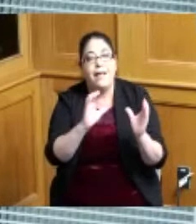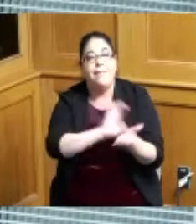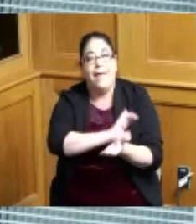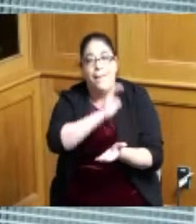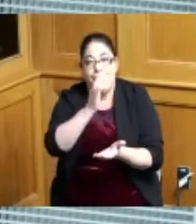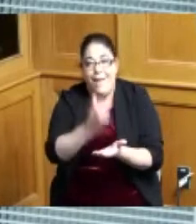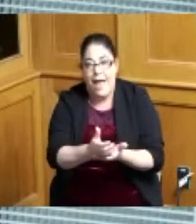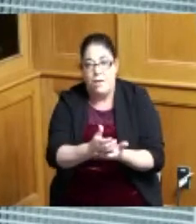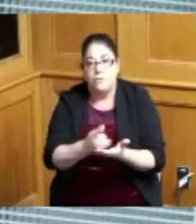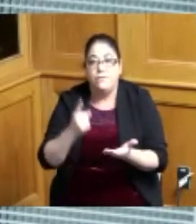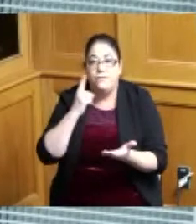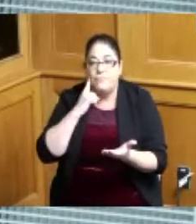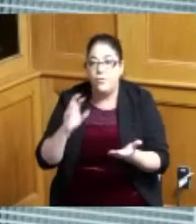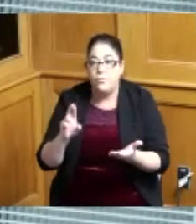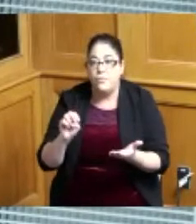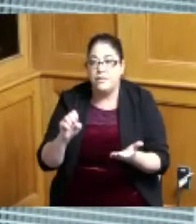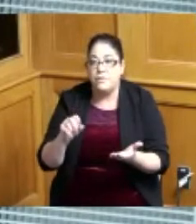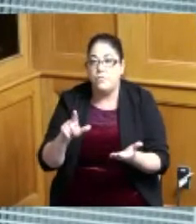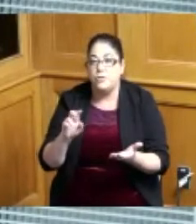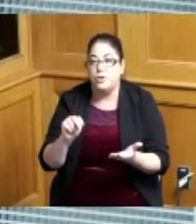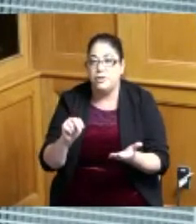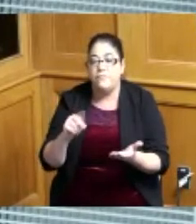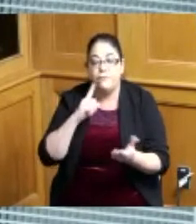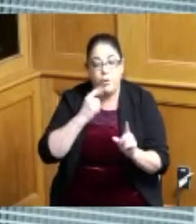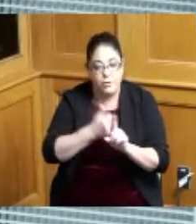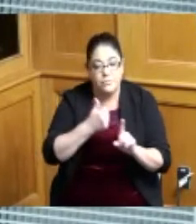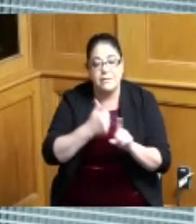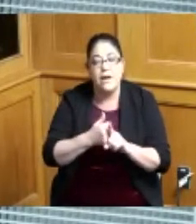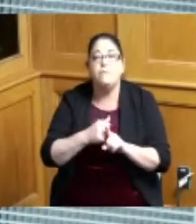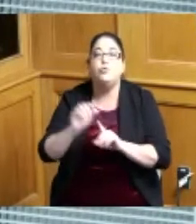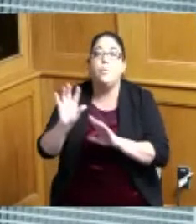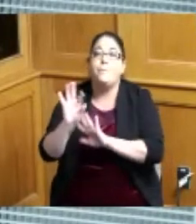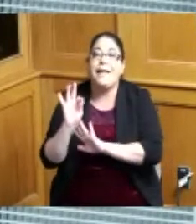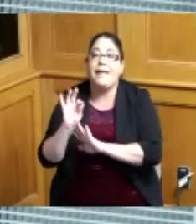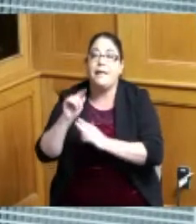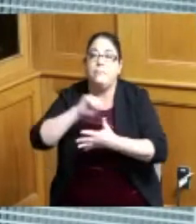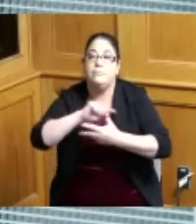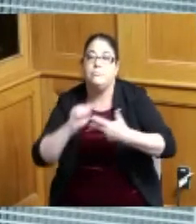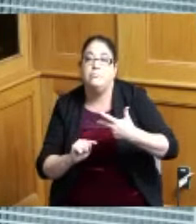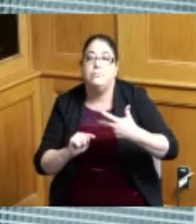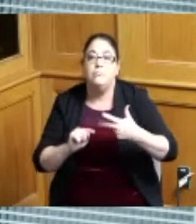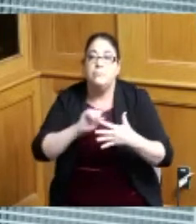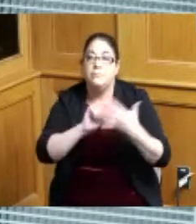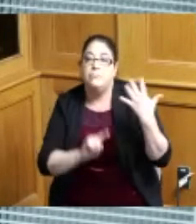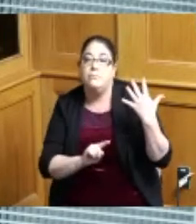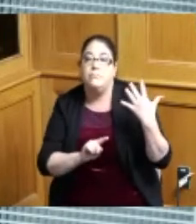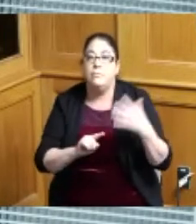for you to choose for the final ballot resolution the auditor needs to certify the millage amounts